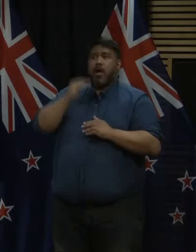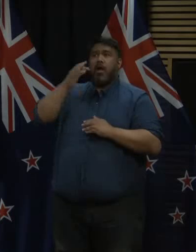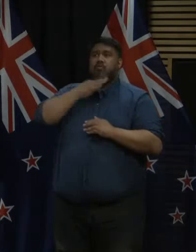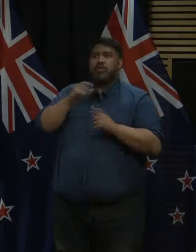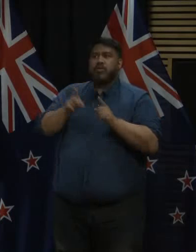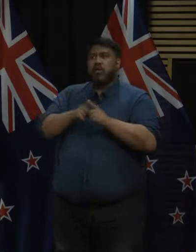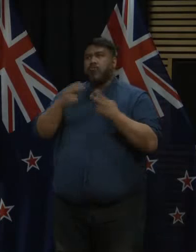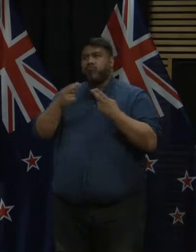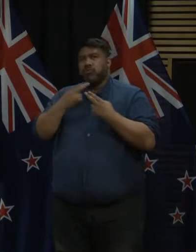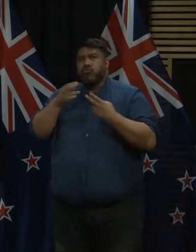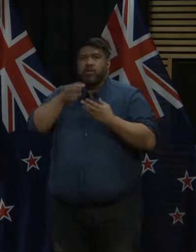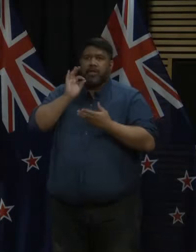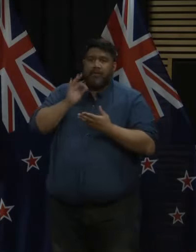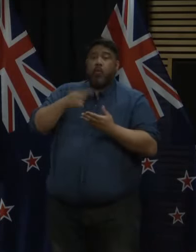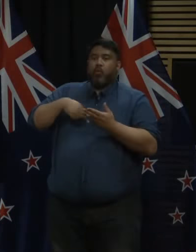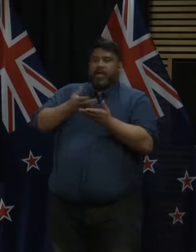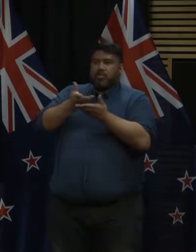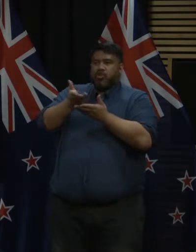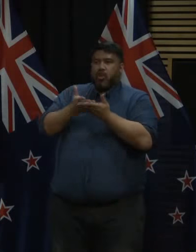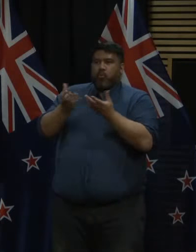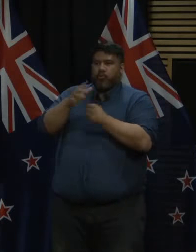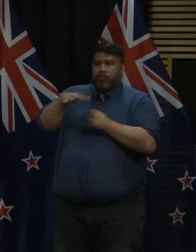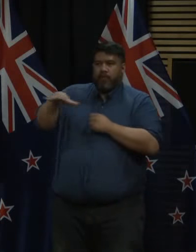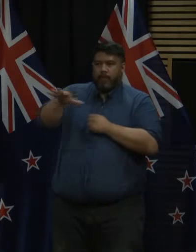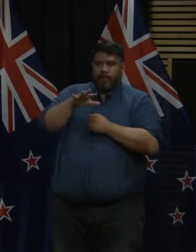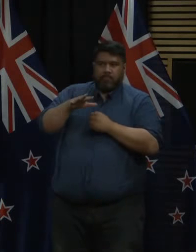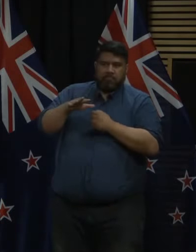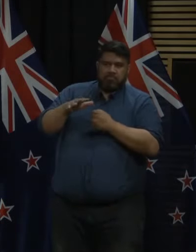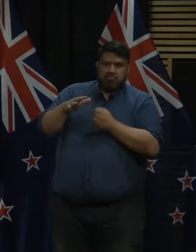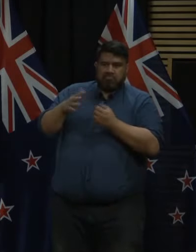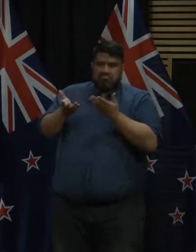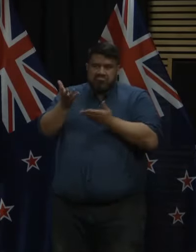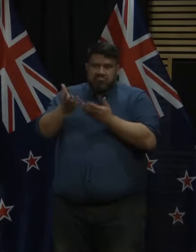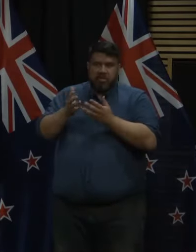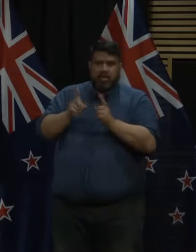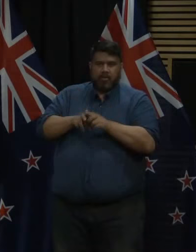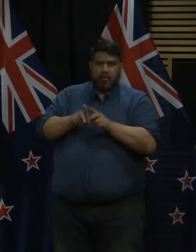possible for you? Those of the conversations we are having